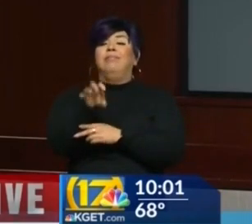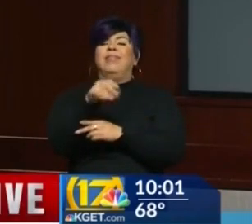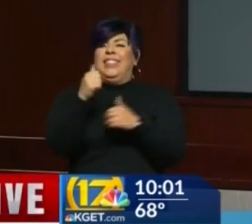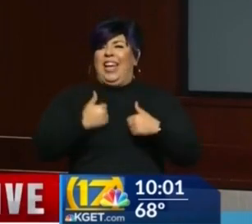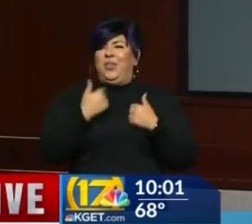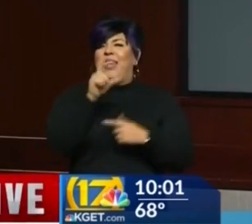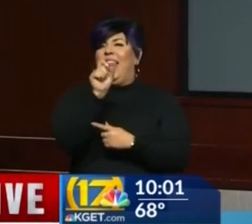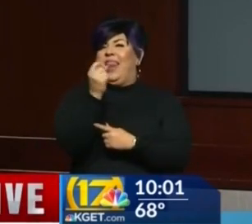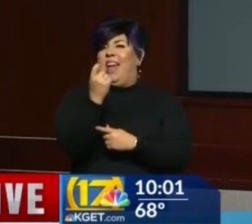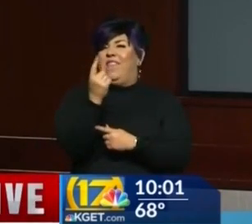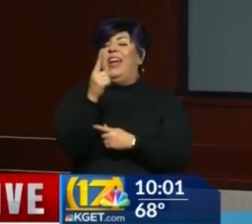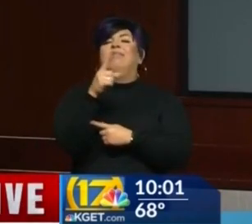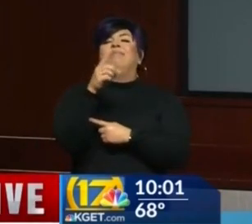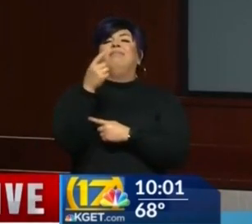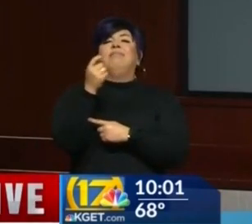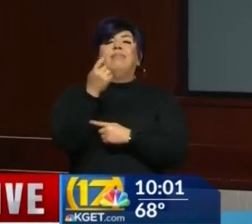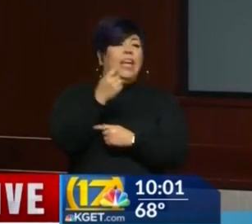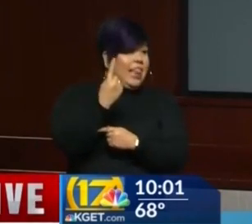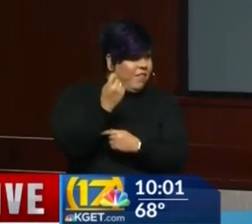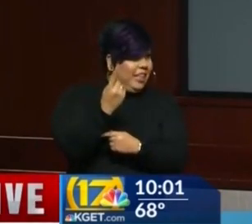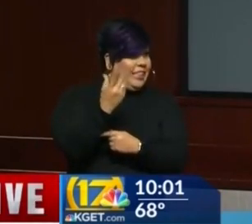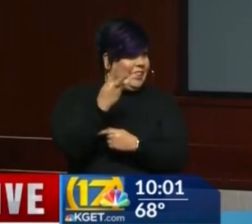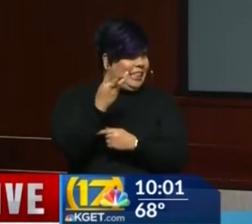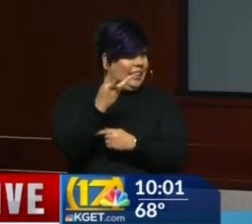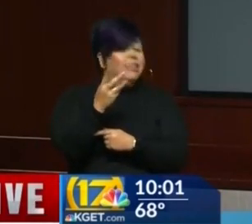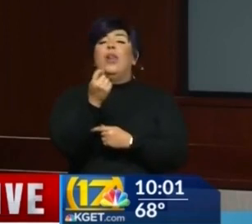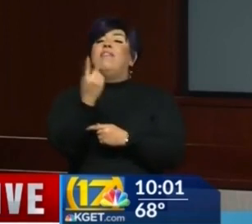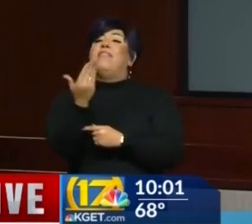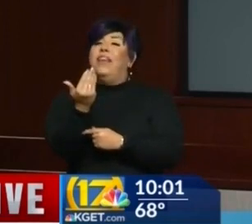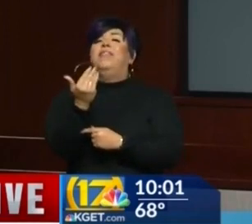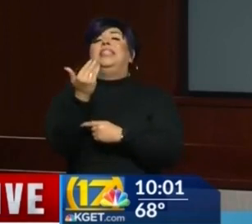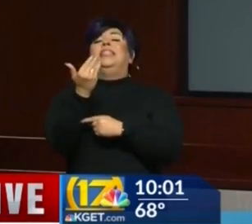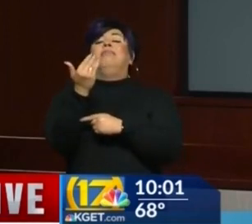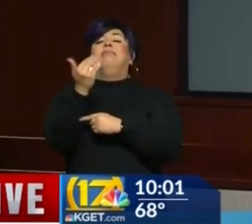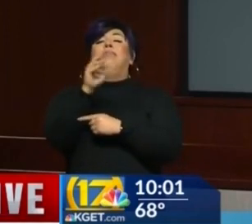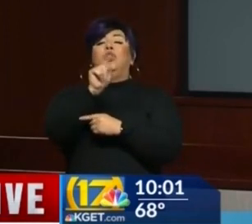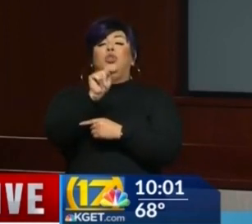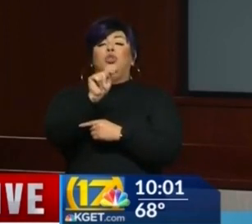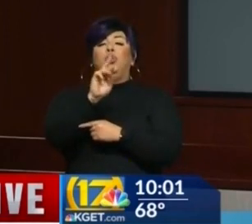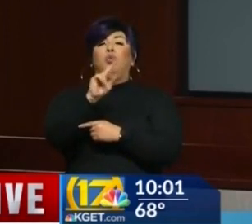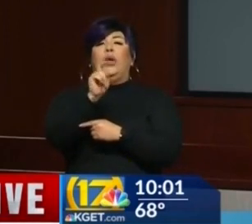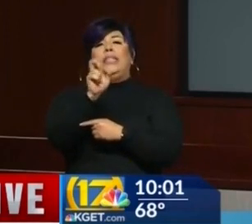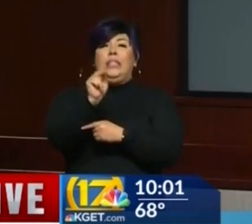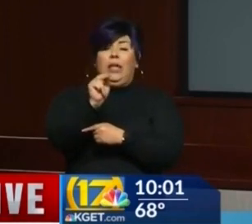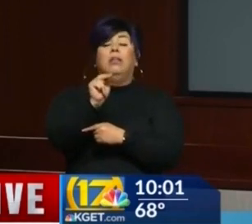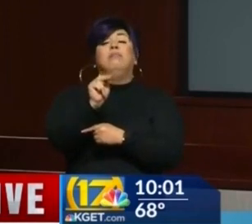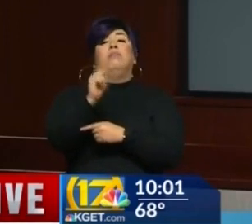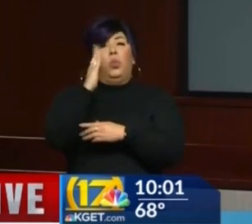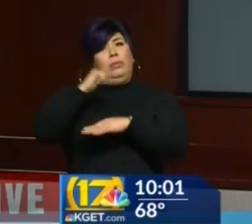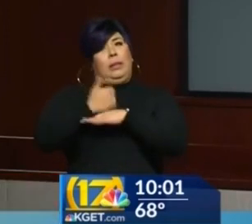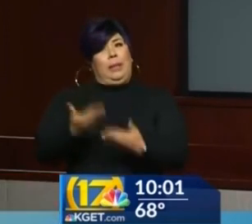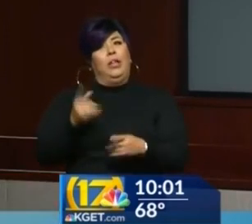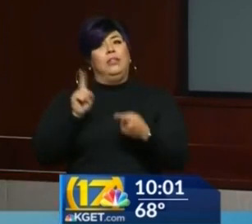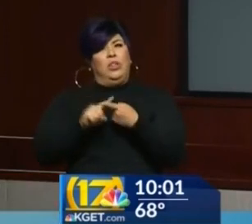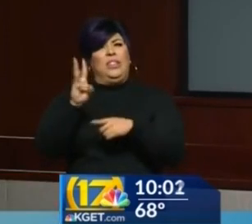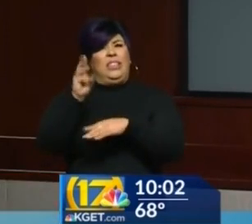FEDERAL SITES HERE AT THE COUNTY ADMIN BUILDING THE ADDRESSES 1115 CROXTON AVENUE